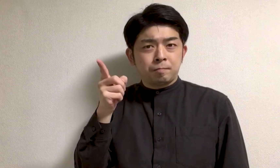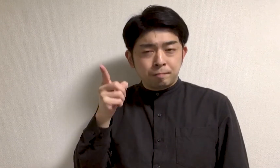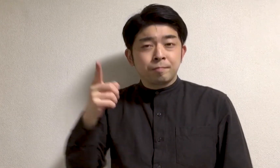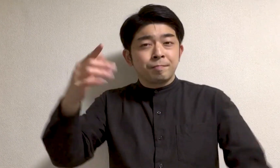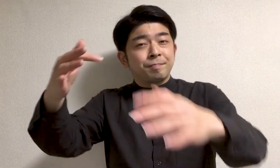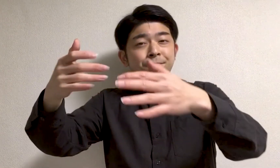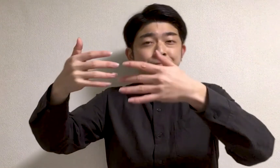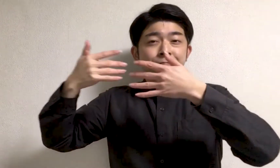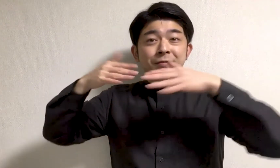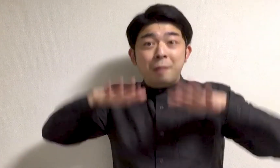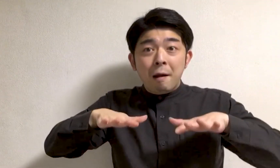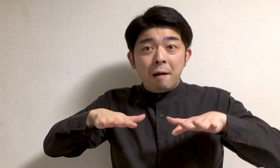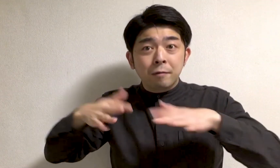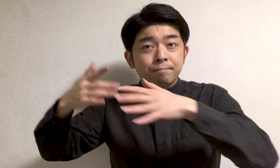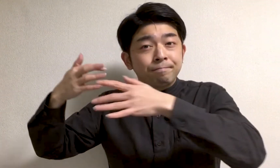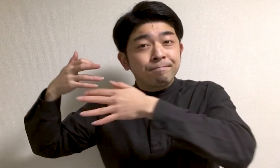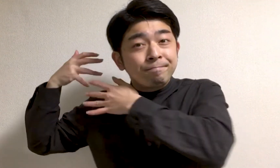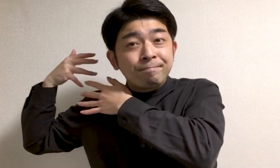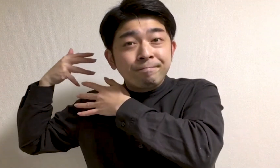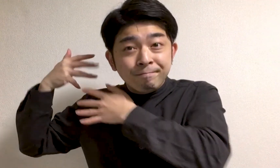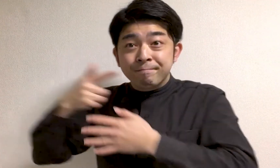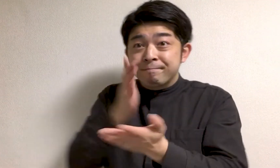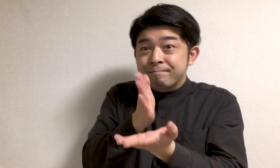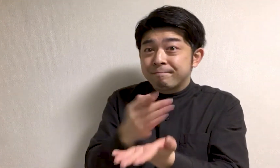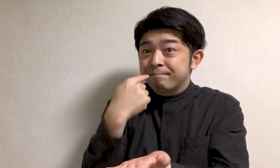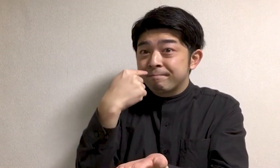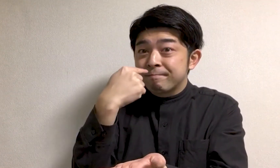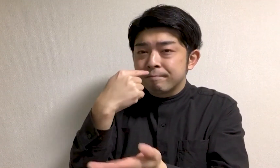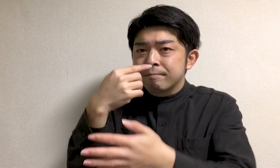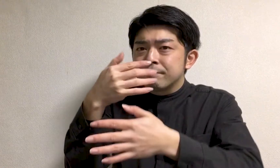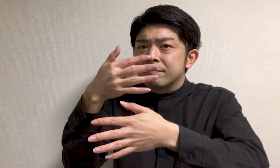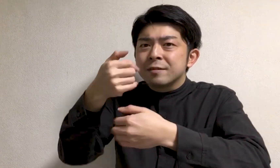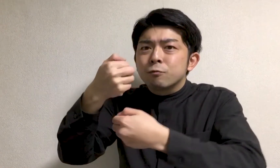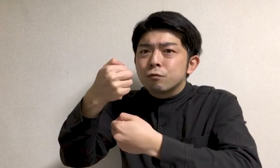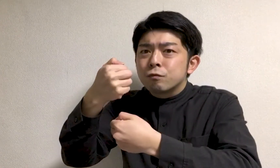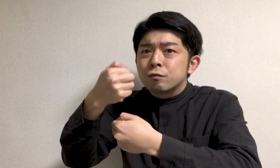“when is the time you are looking at the change ?”